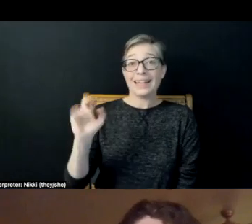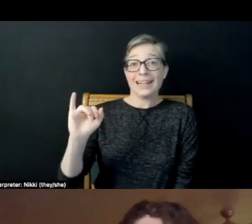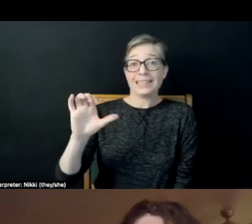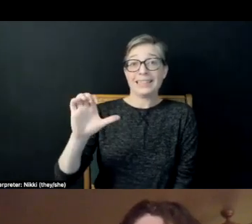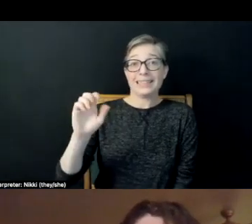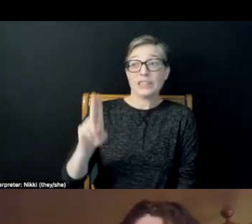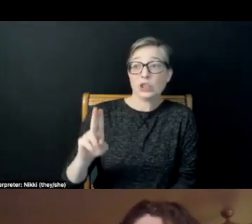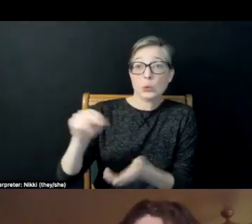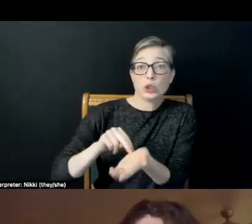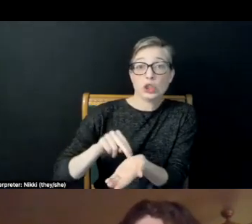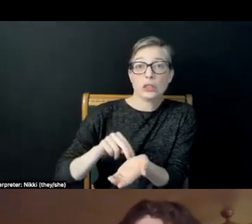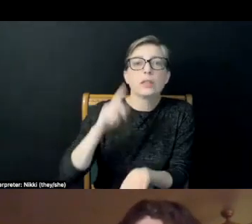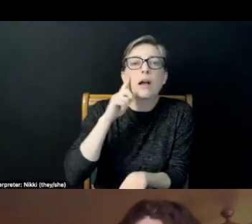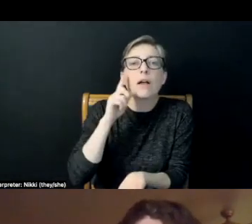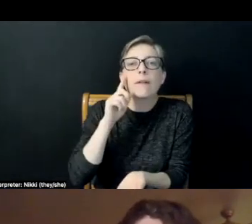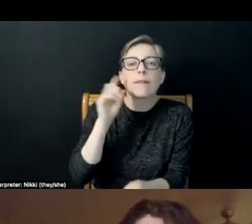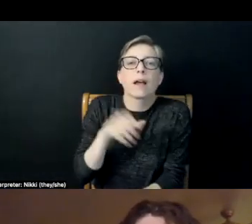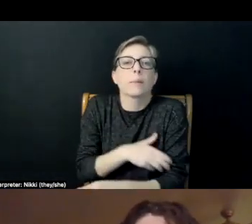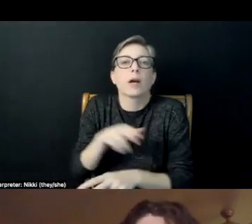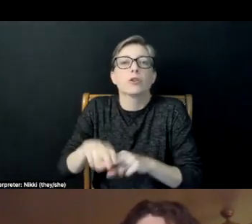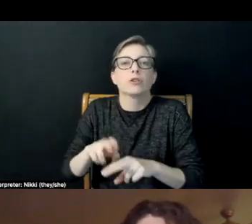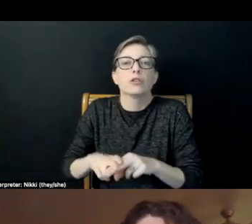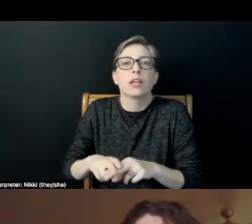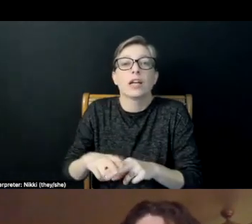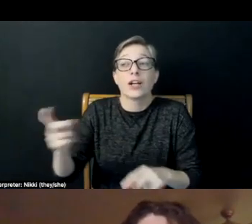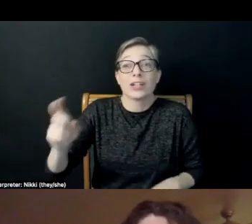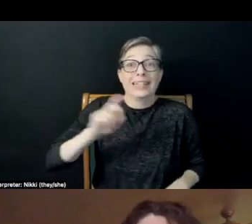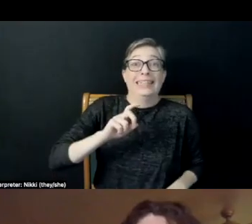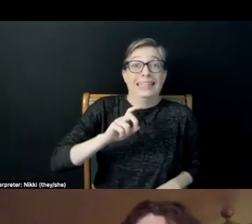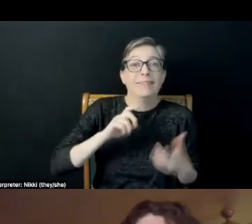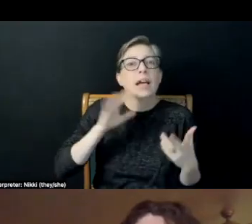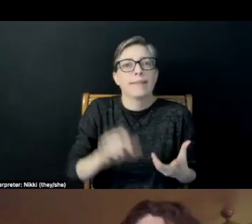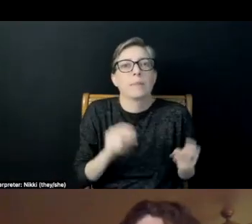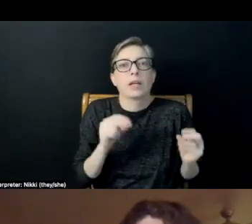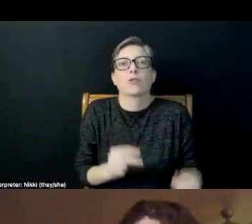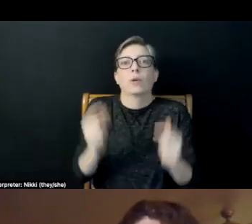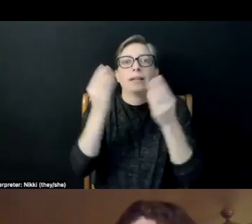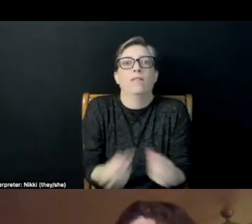but I knew it was more complex than that. It's important to note that this wasn't me saying,